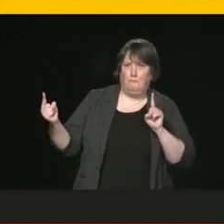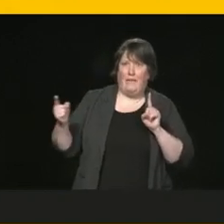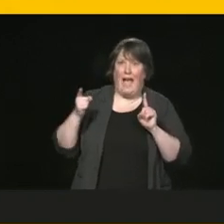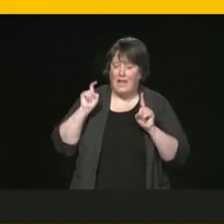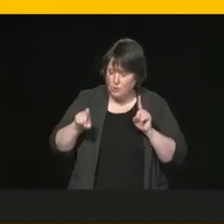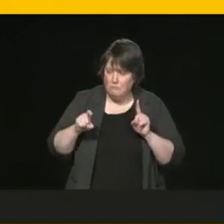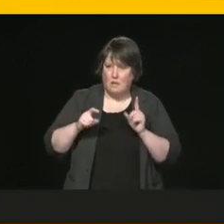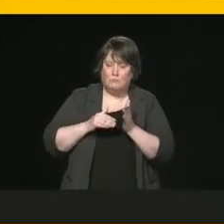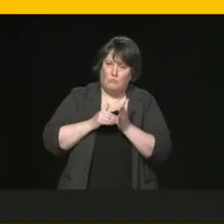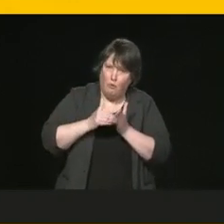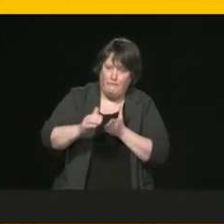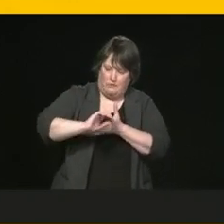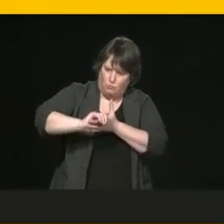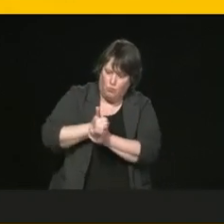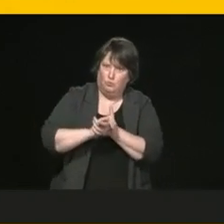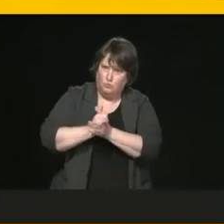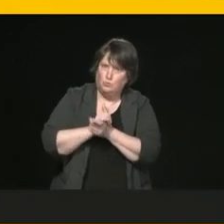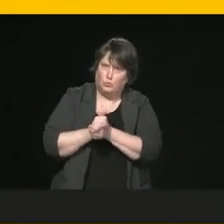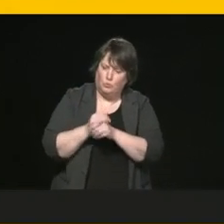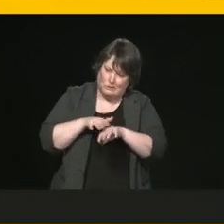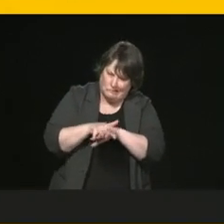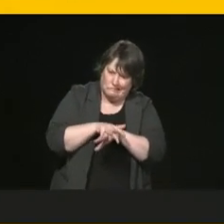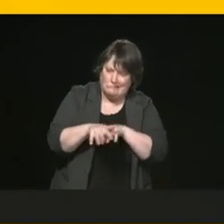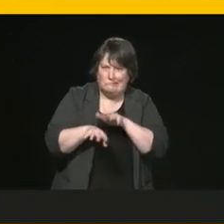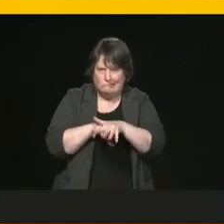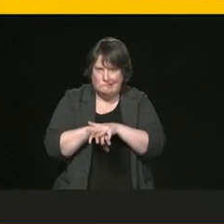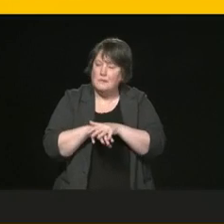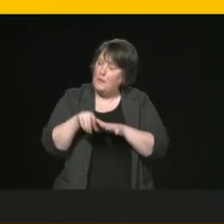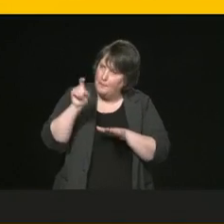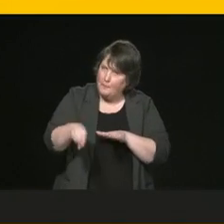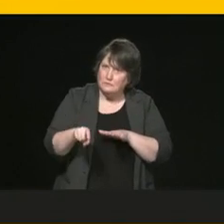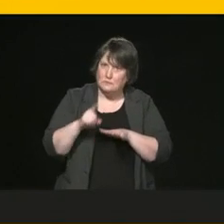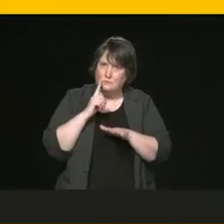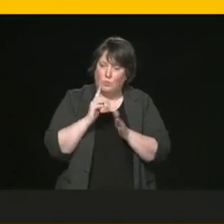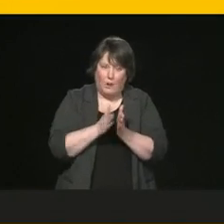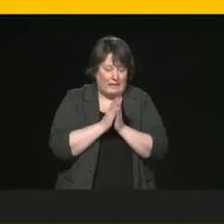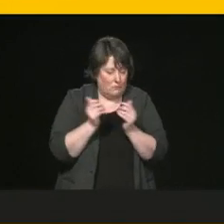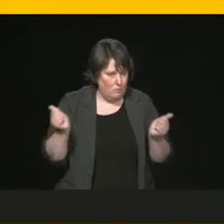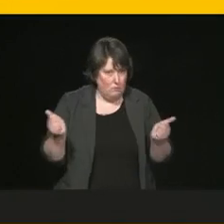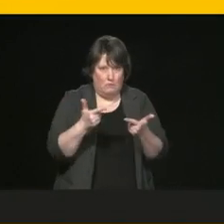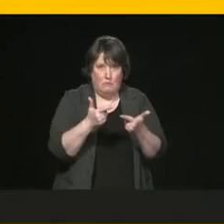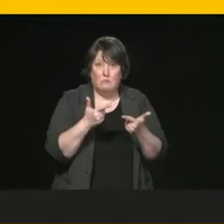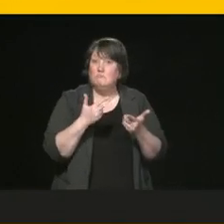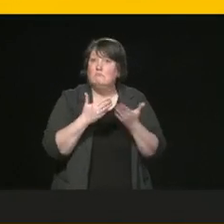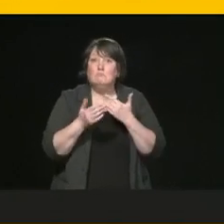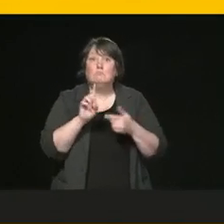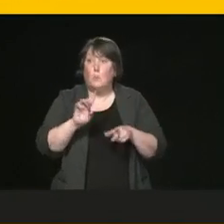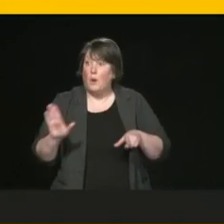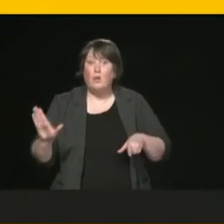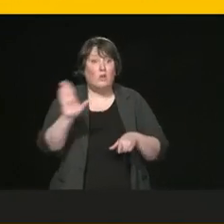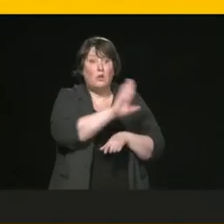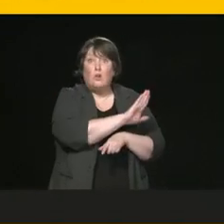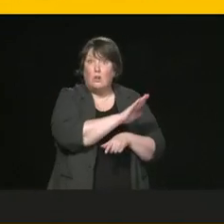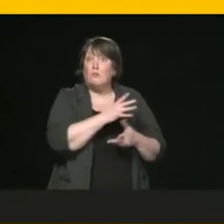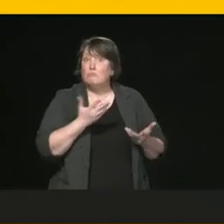METER'S DISTANCE FROM EACH OTHER AND WASH YOUR HANDS AGGRESSIVELY AND OFTEN.